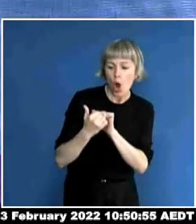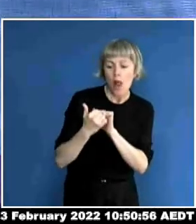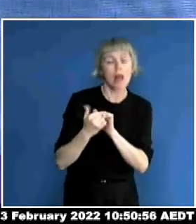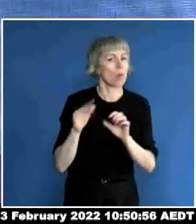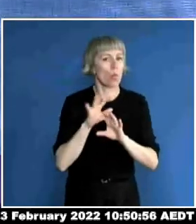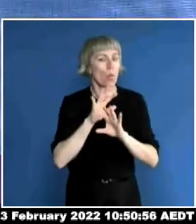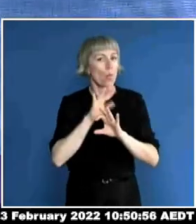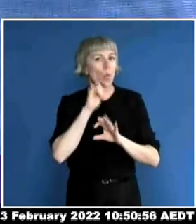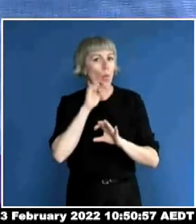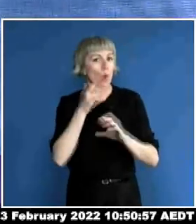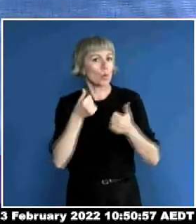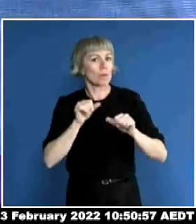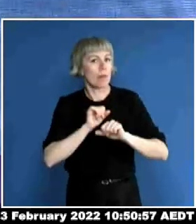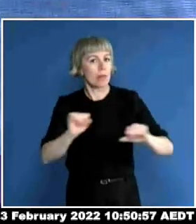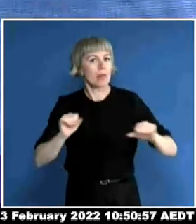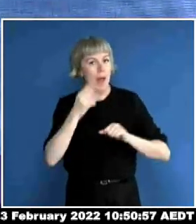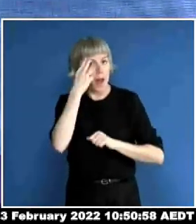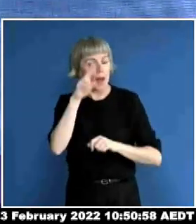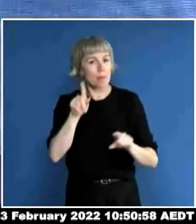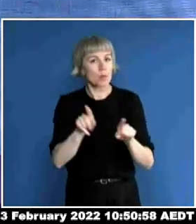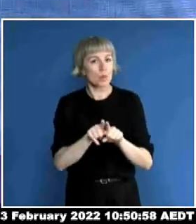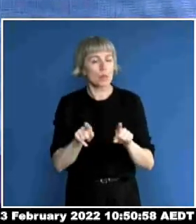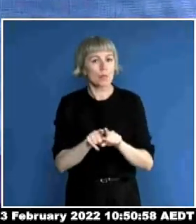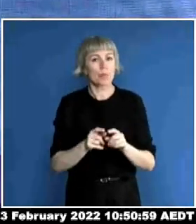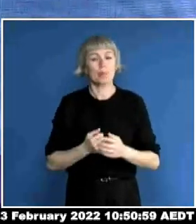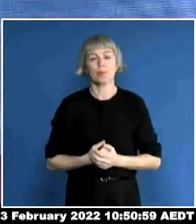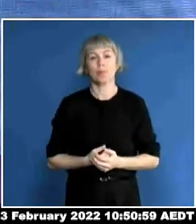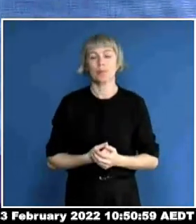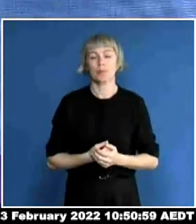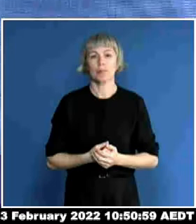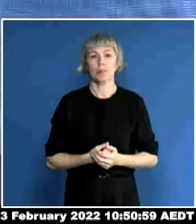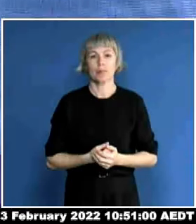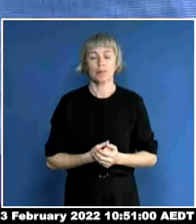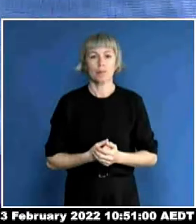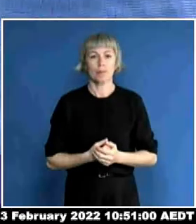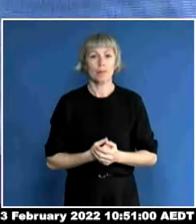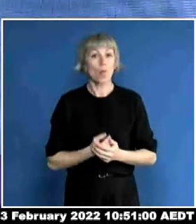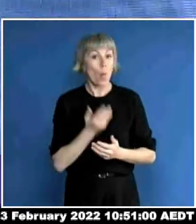following the evidence will be able to understand what was going on.